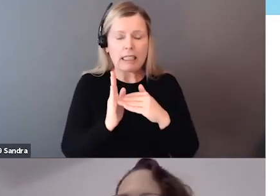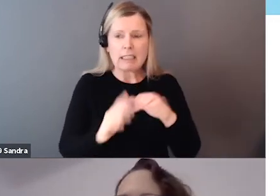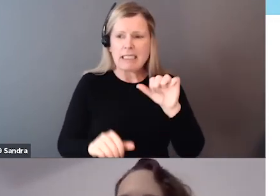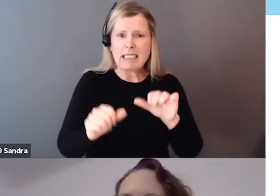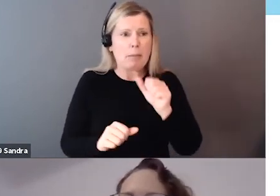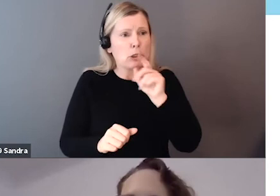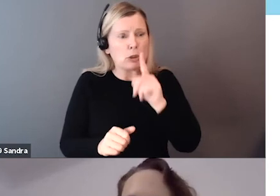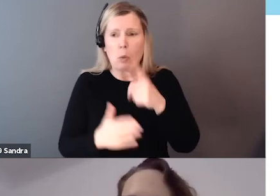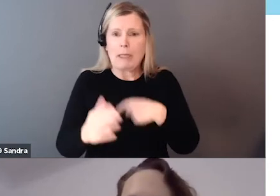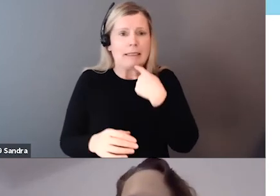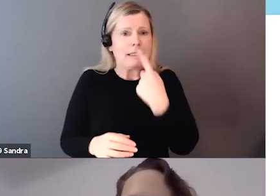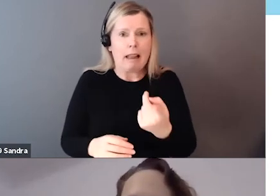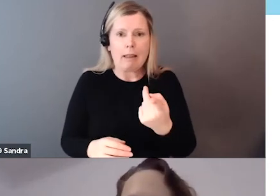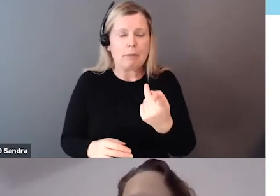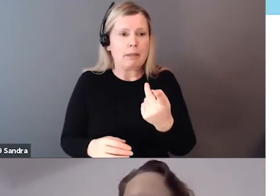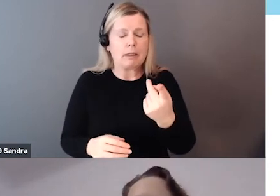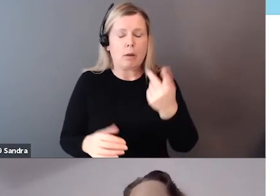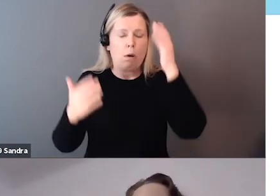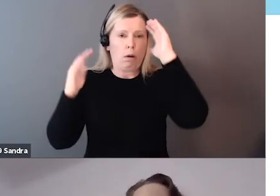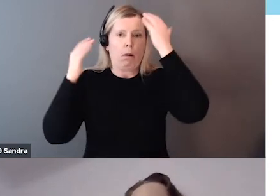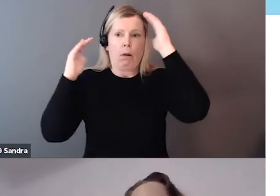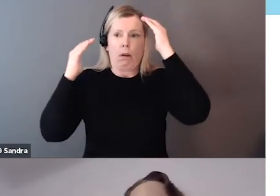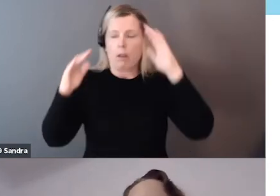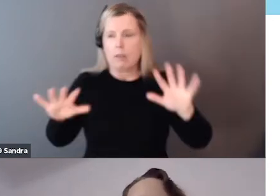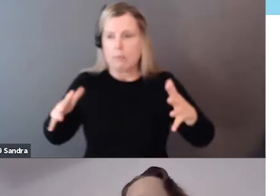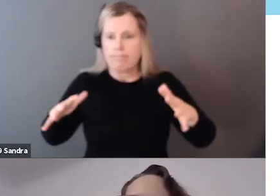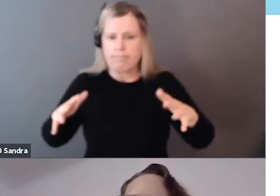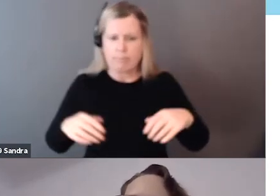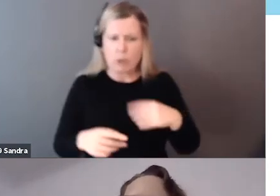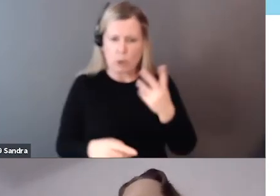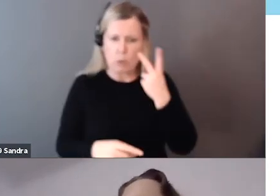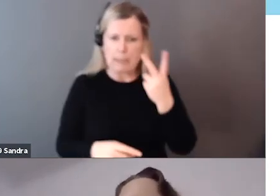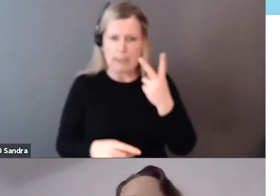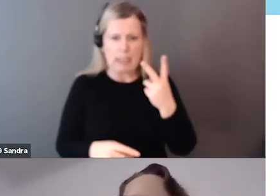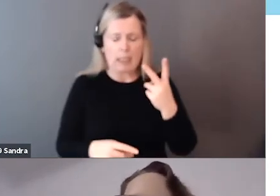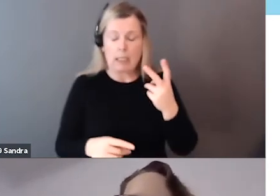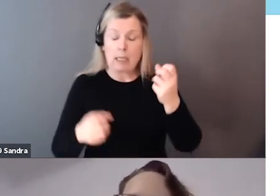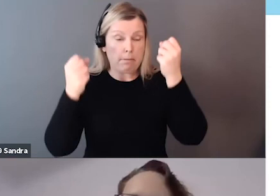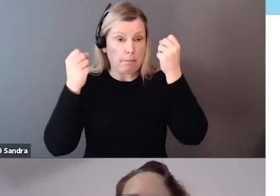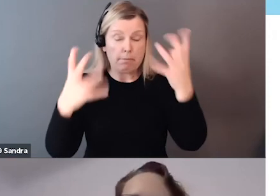which only compounded her anxiety. So, you can see that there's a whole host of issues going on here.